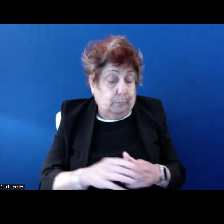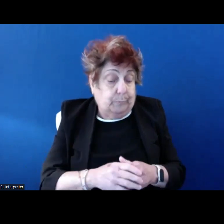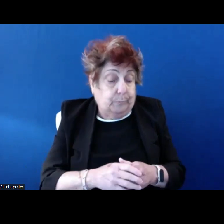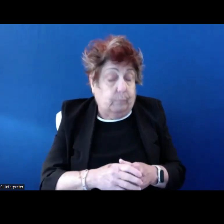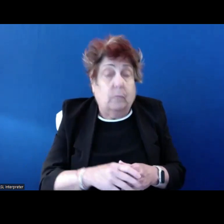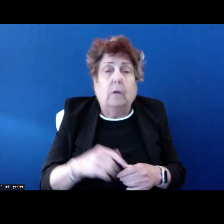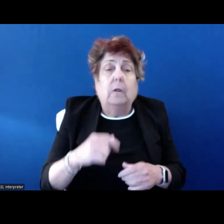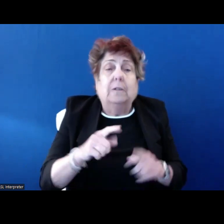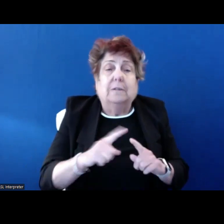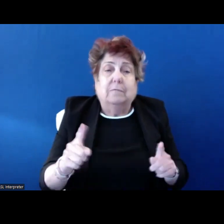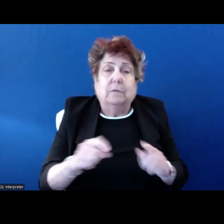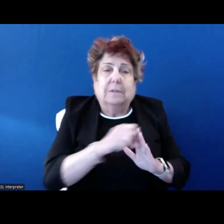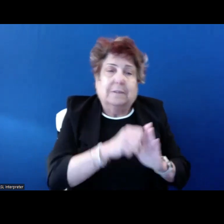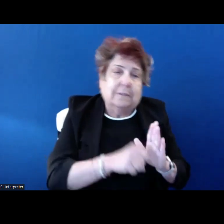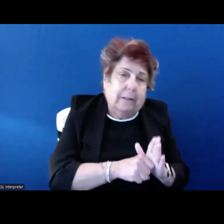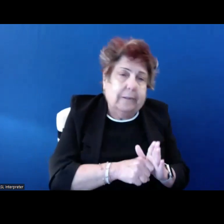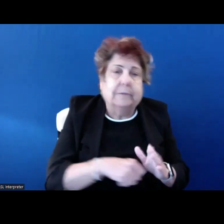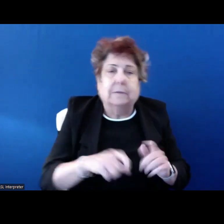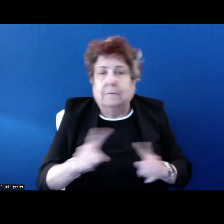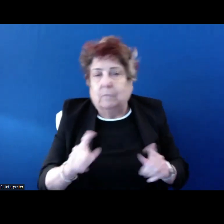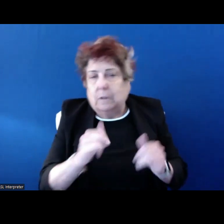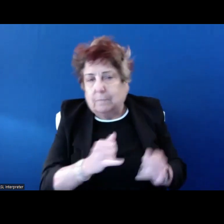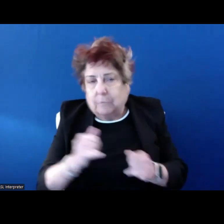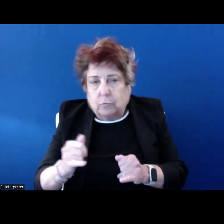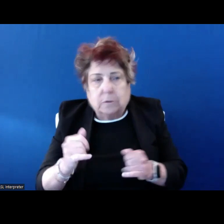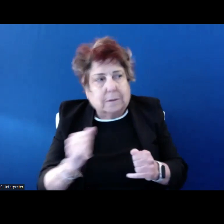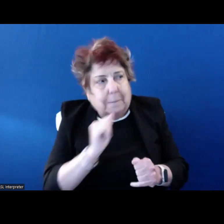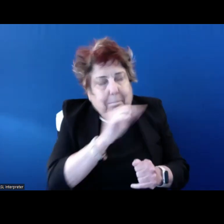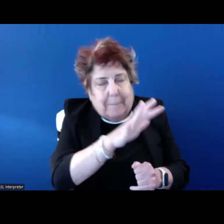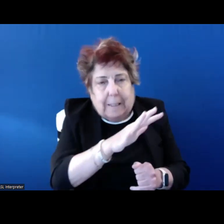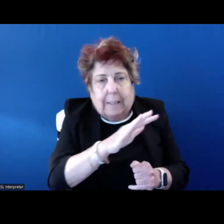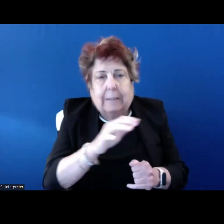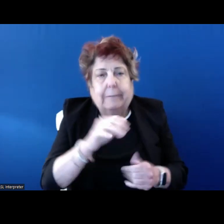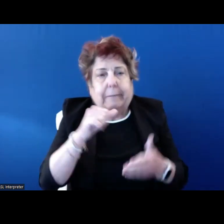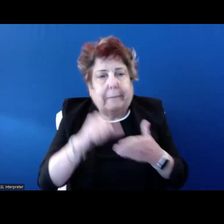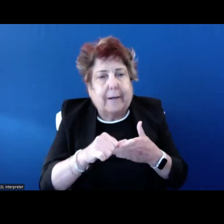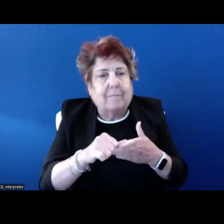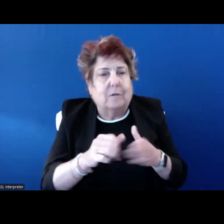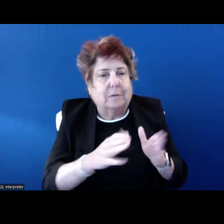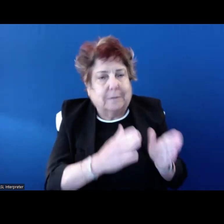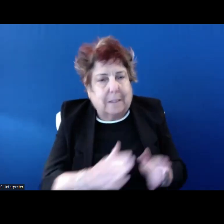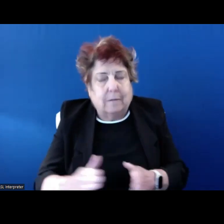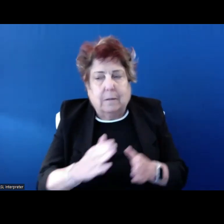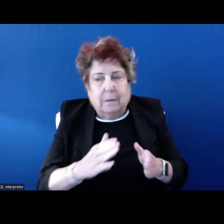are submitting the letters of intent, if we notice that there are multiple letters of intent per states,